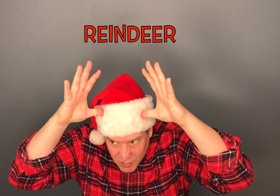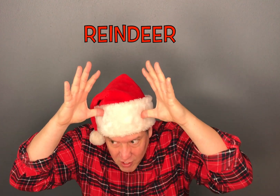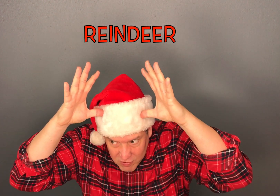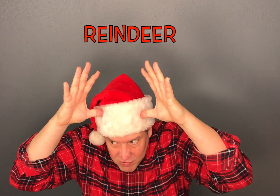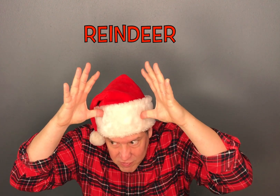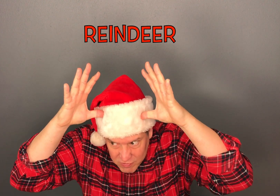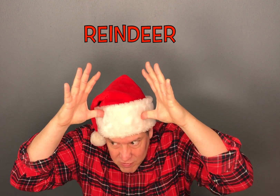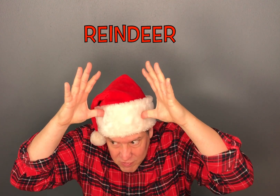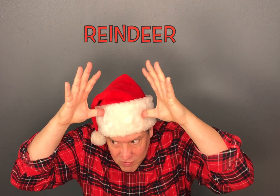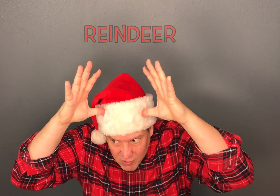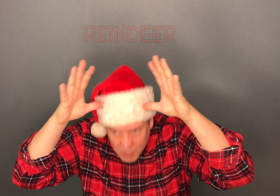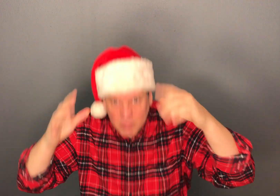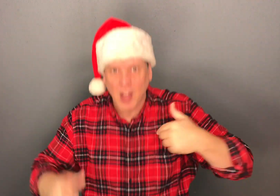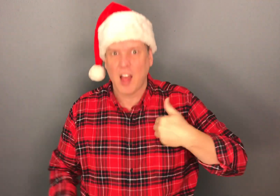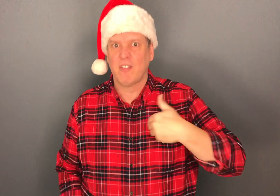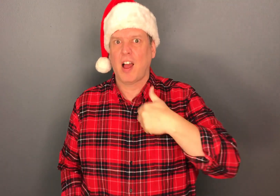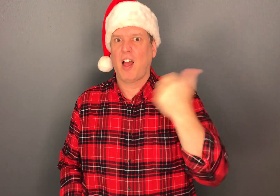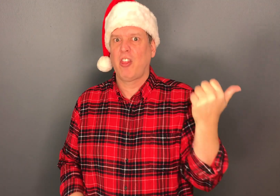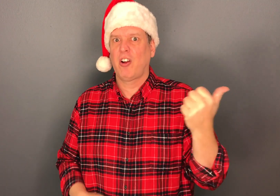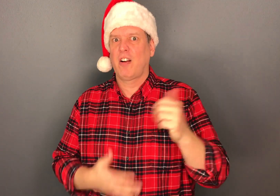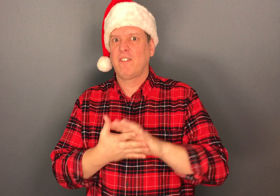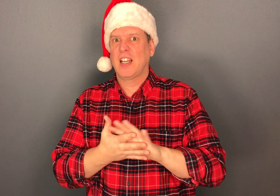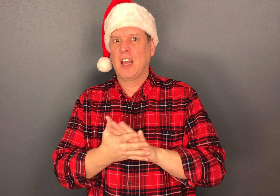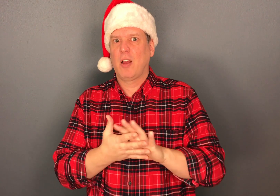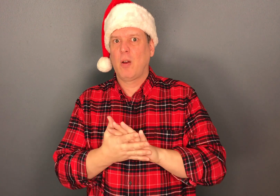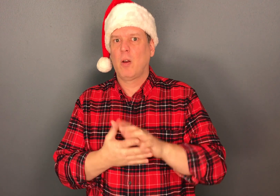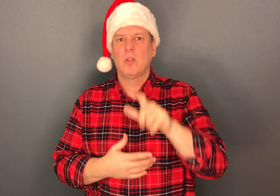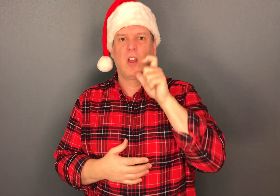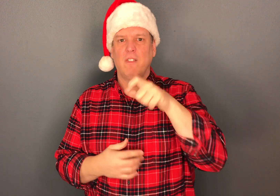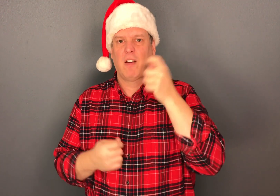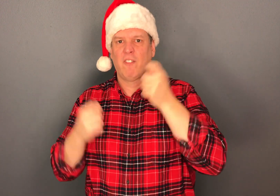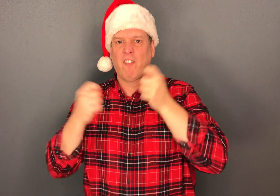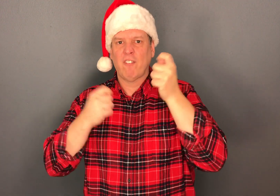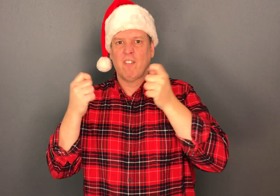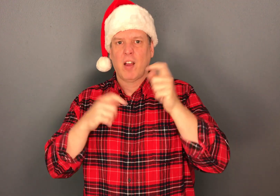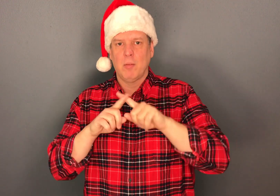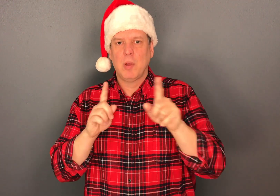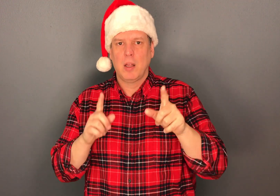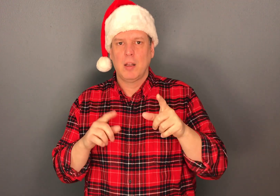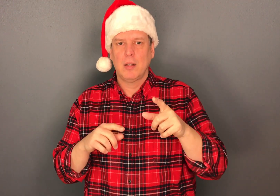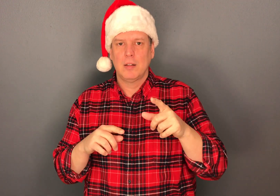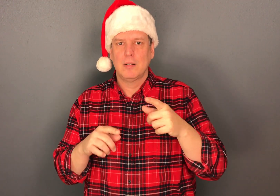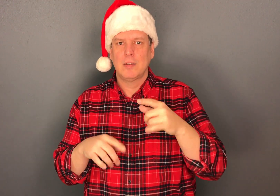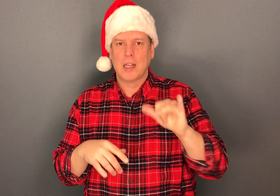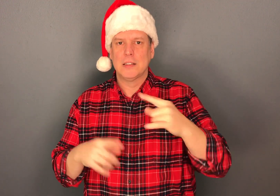I have another video that features the reindeer,